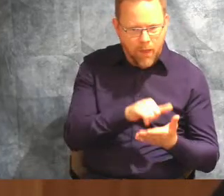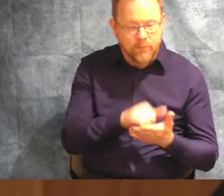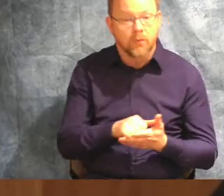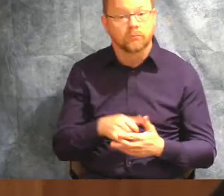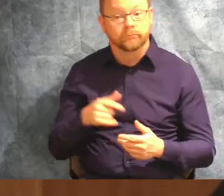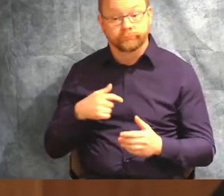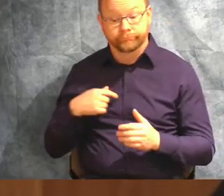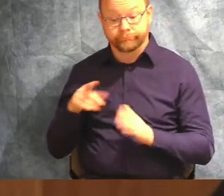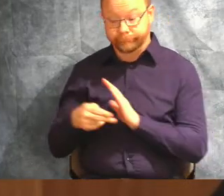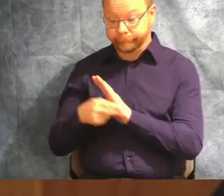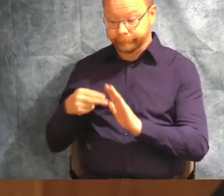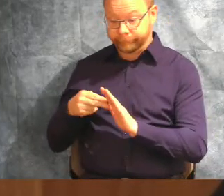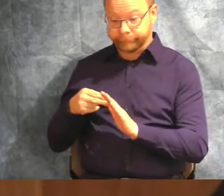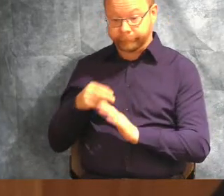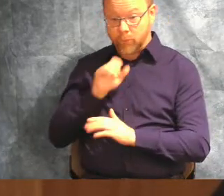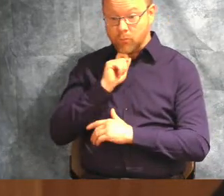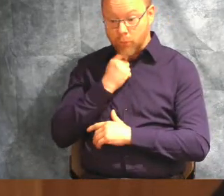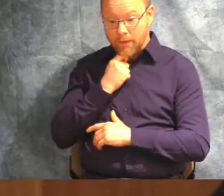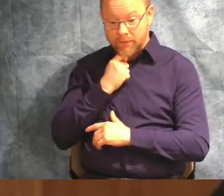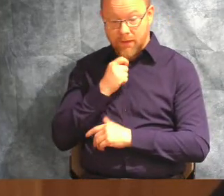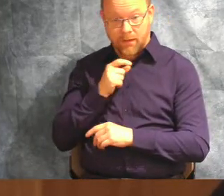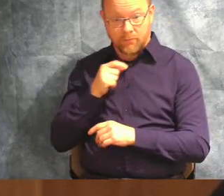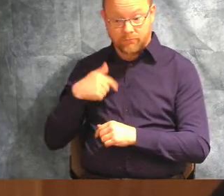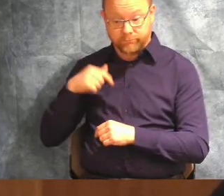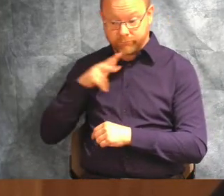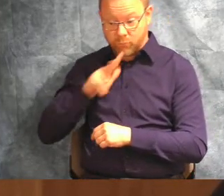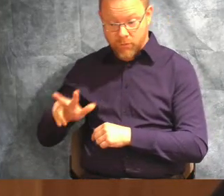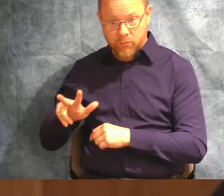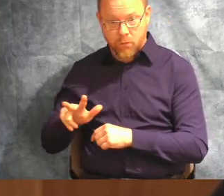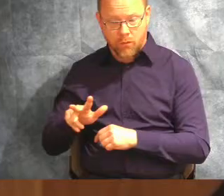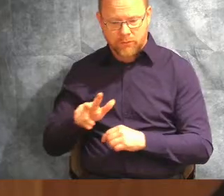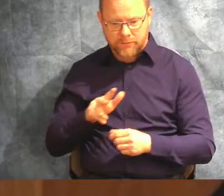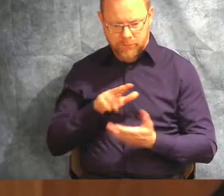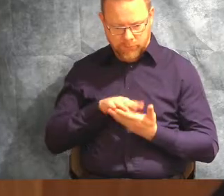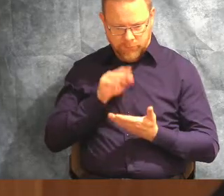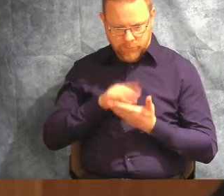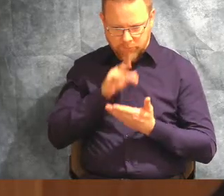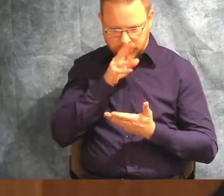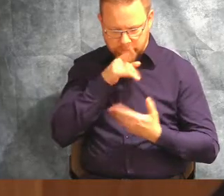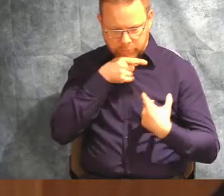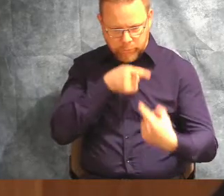was nearly 3 years old. For me, learning to speak did not come easily. I knew what I wanted to say,